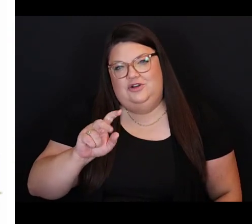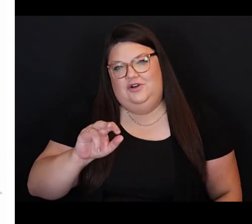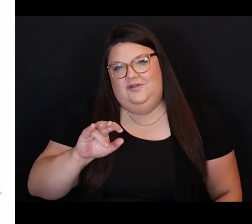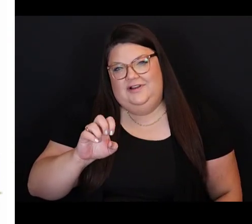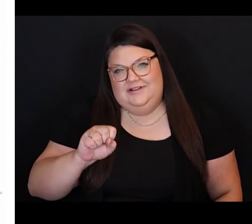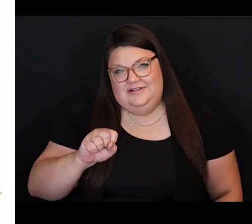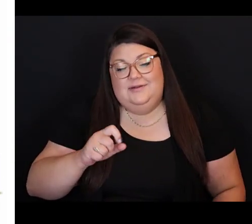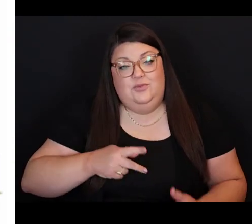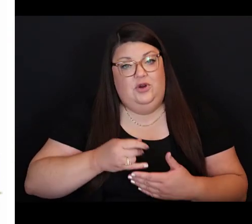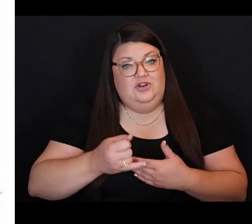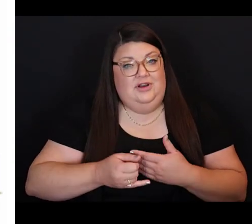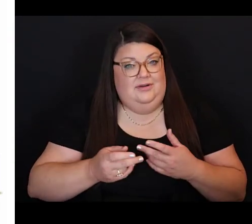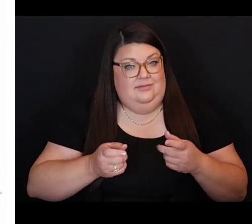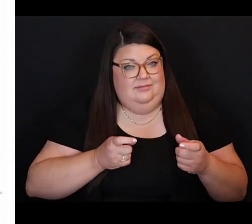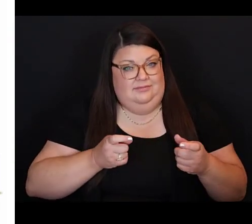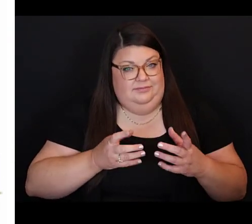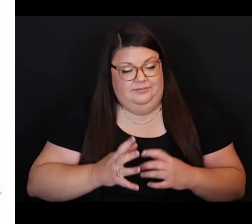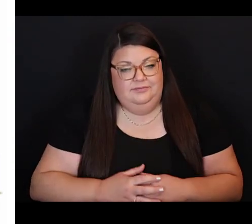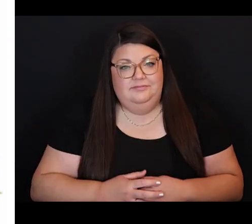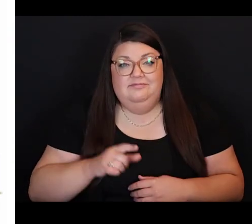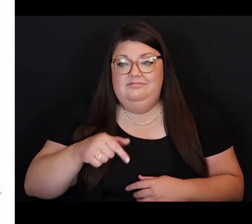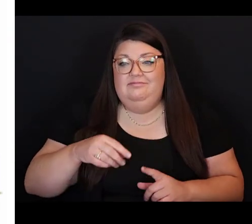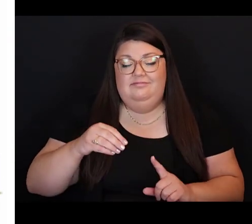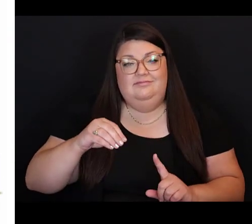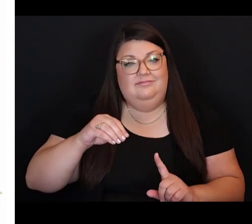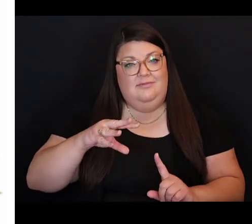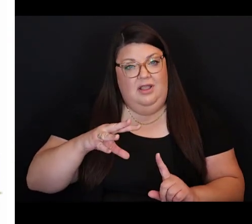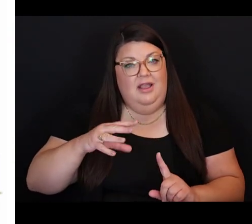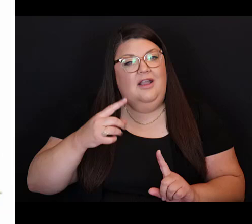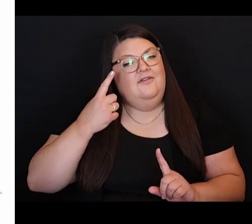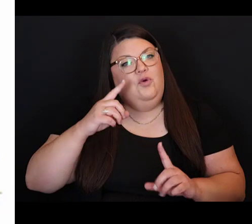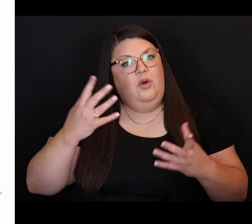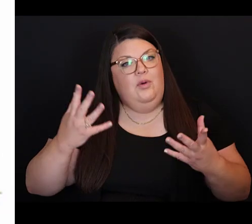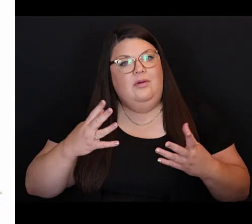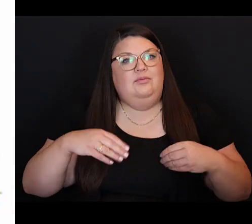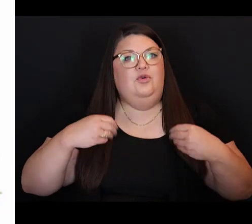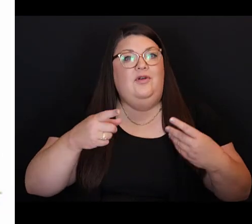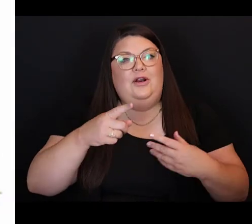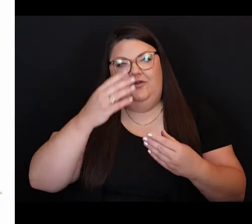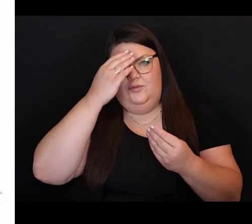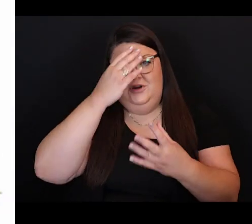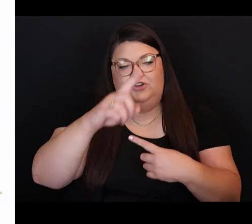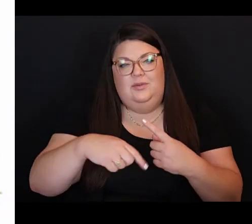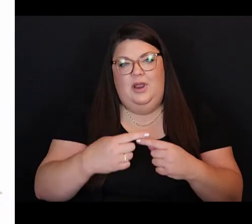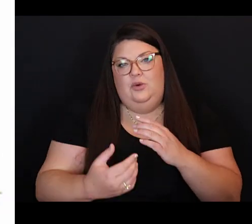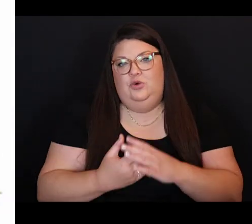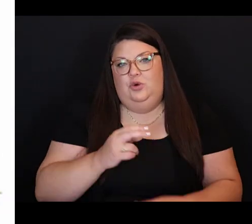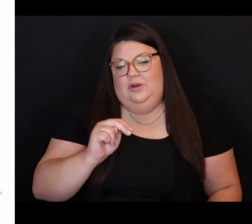Manager and this NCRTM Material Spotlight is intended to provide you with information about new